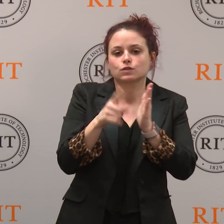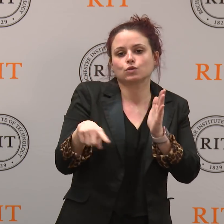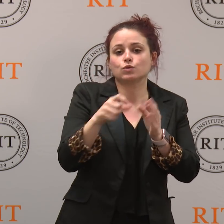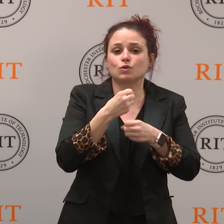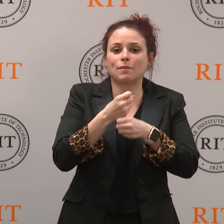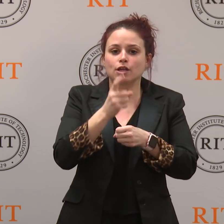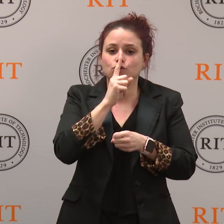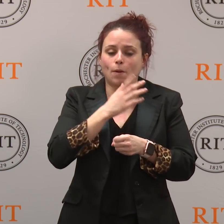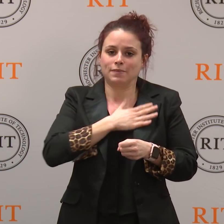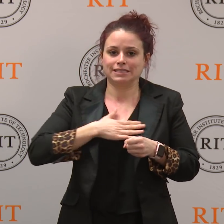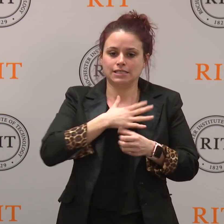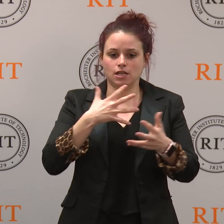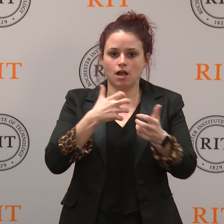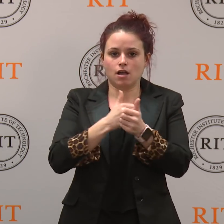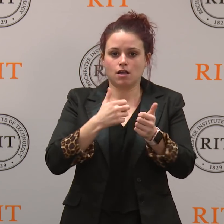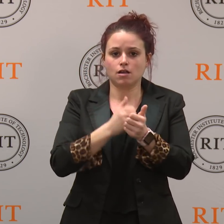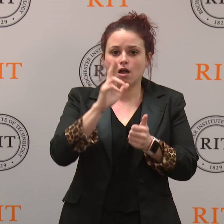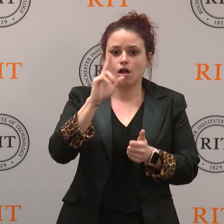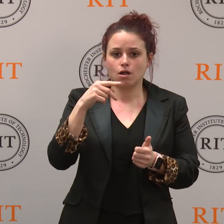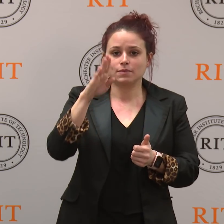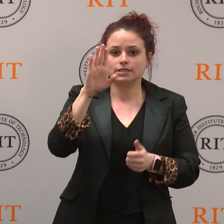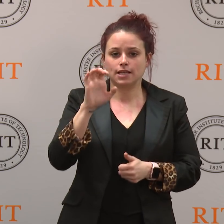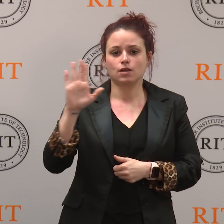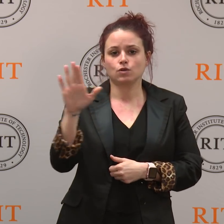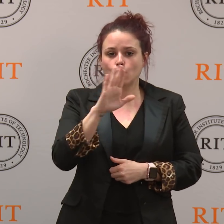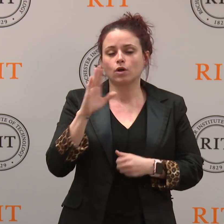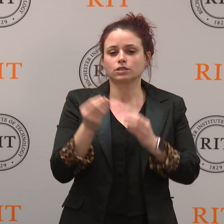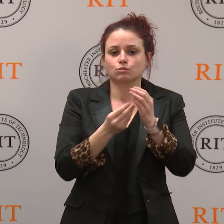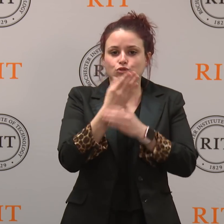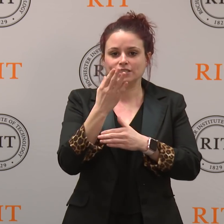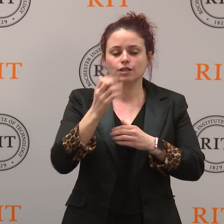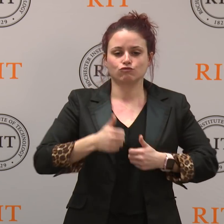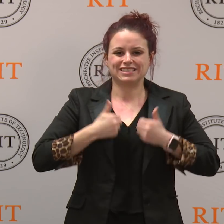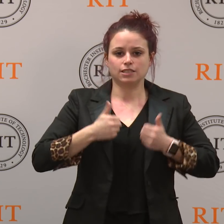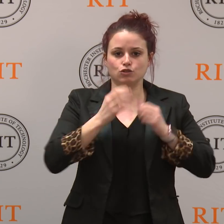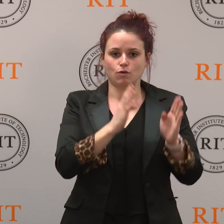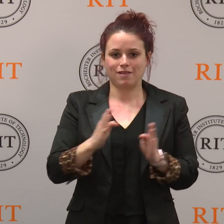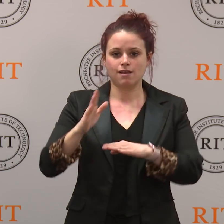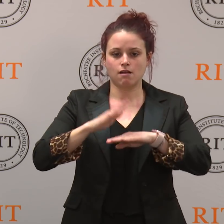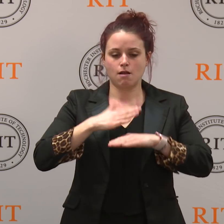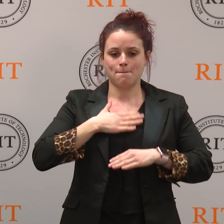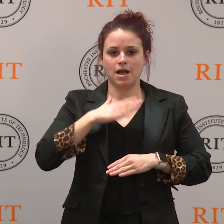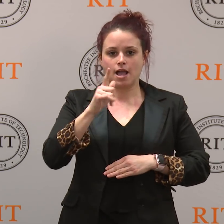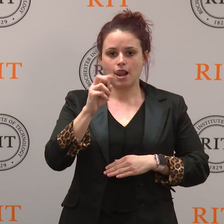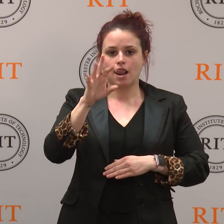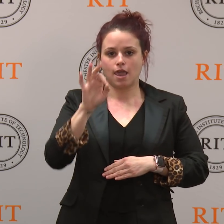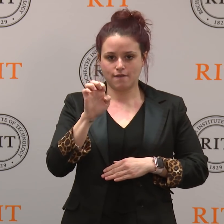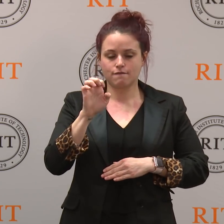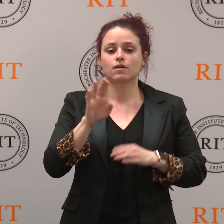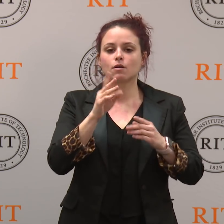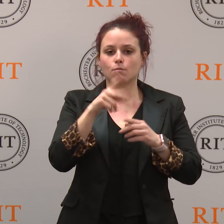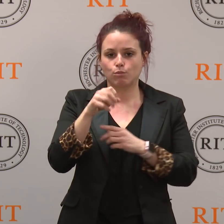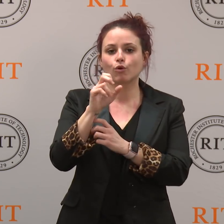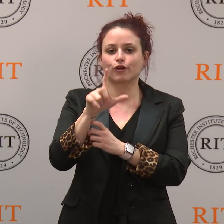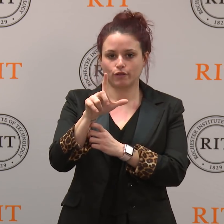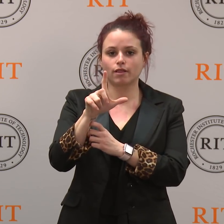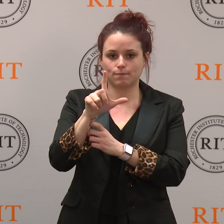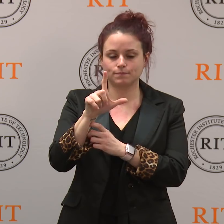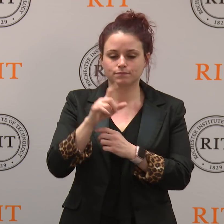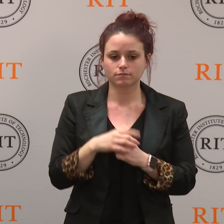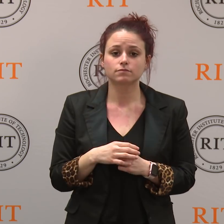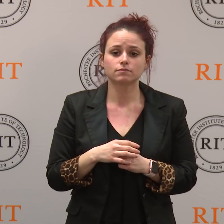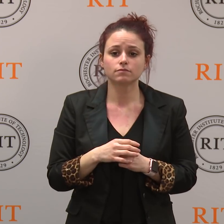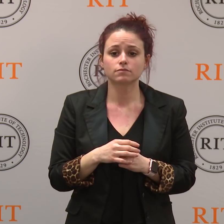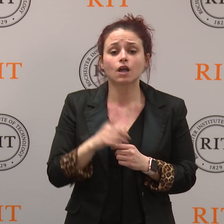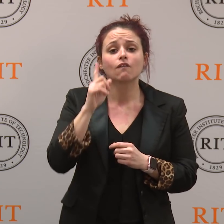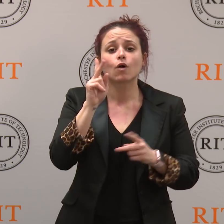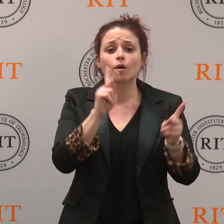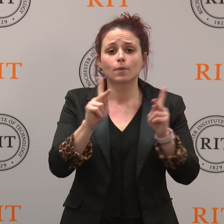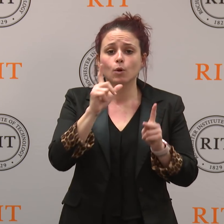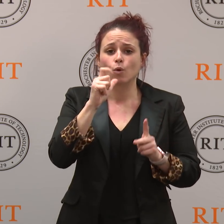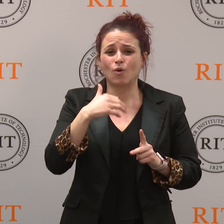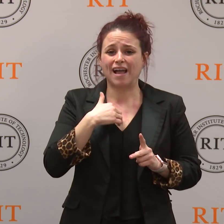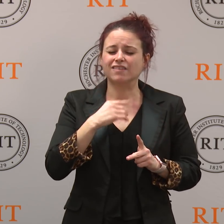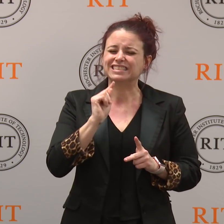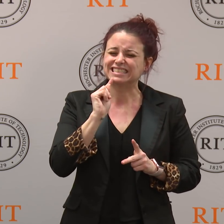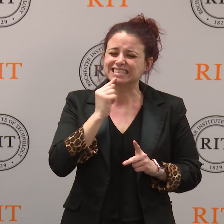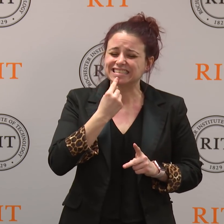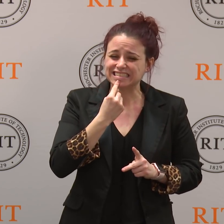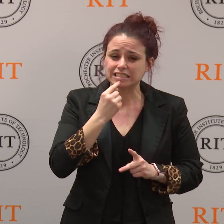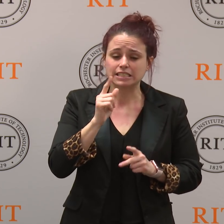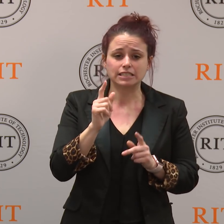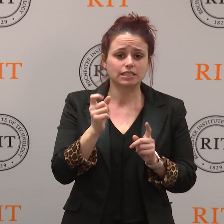updated on the mylife portal. Those with extenuating circumstances, who cannot leave